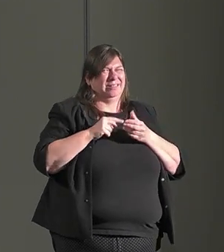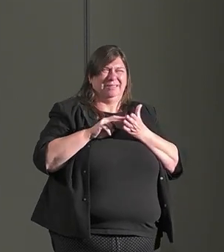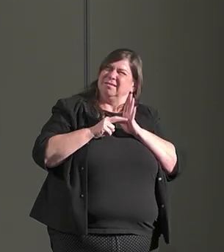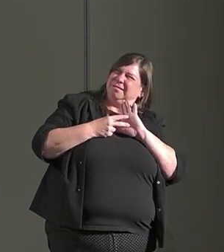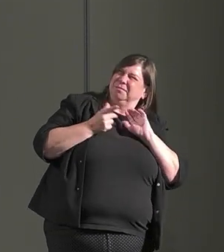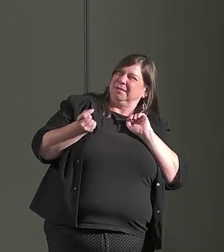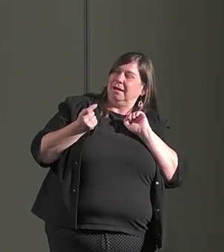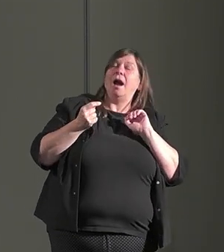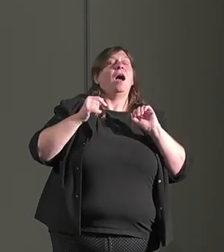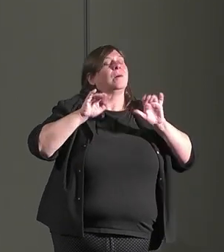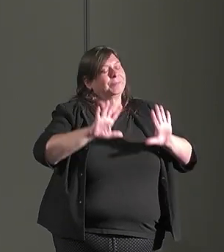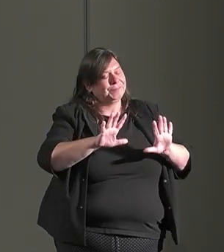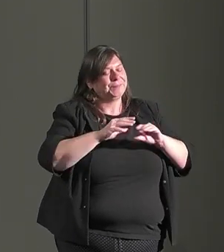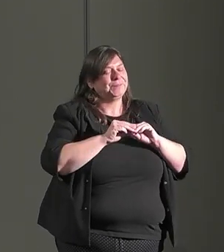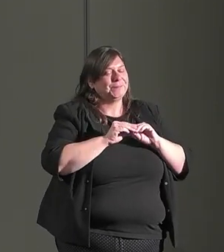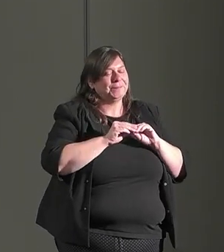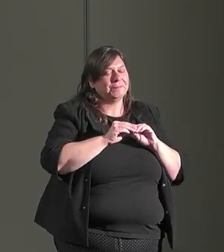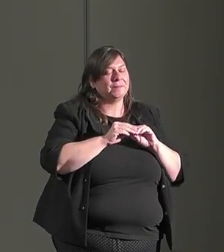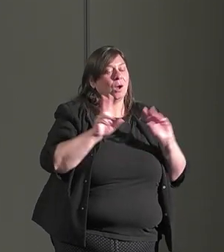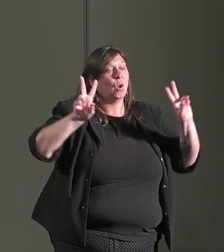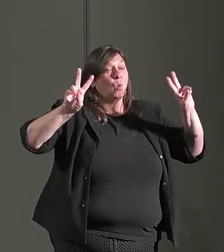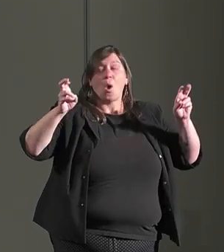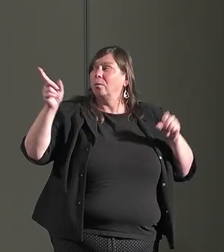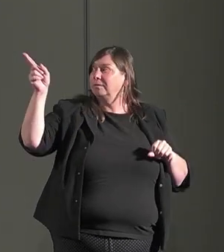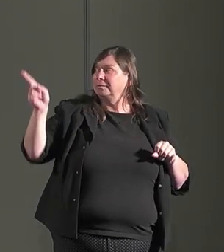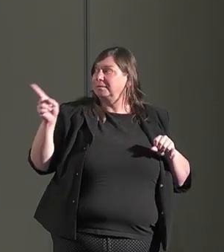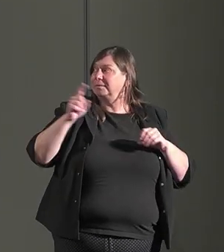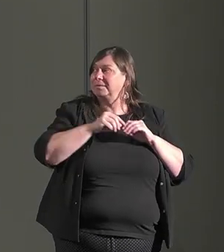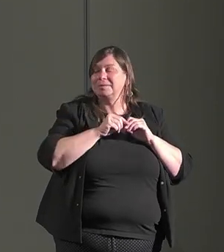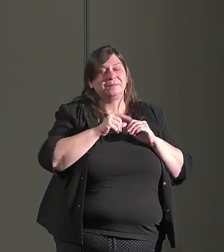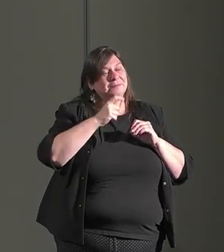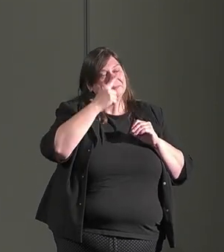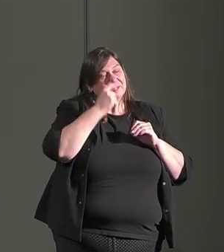Again, back to -- a quote on the screen here. There is an interesting study done